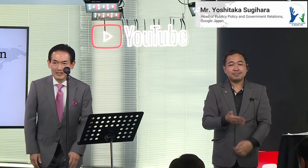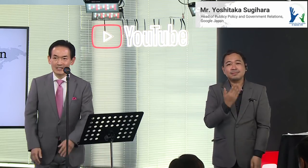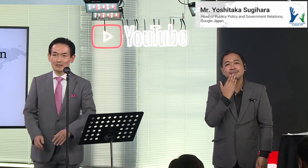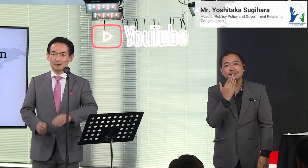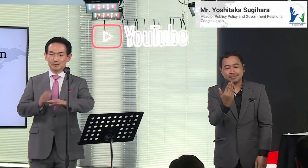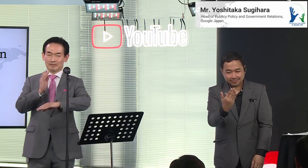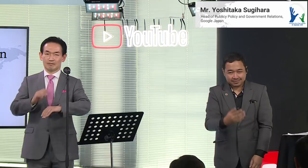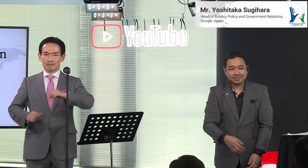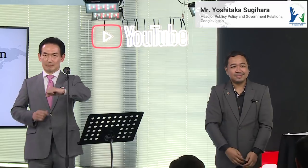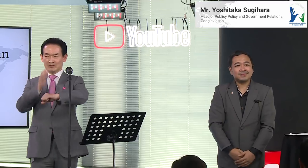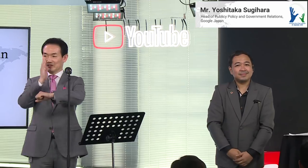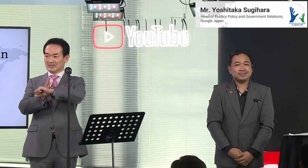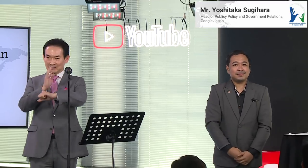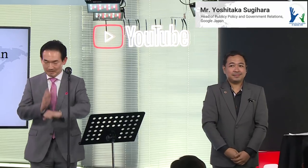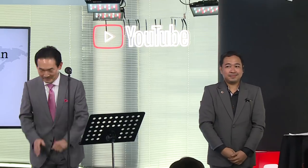So lastly, I really would like to